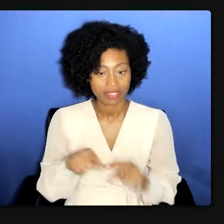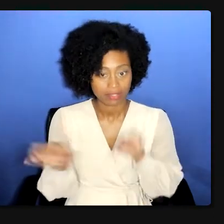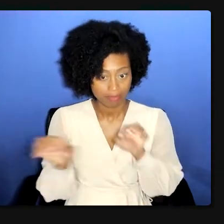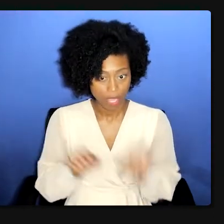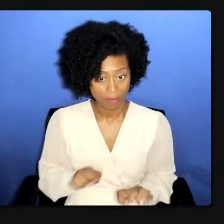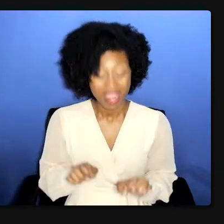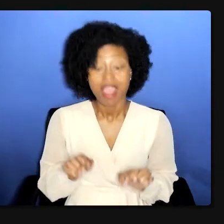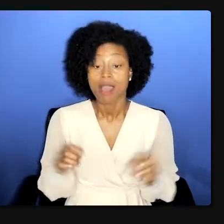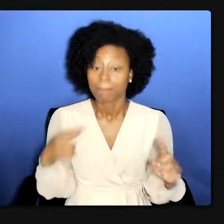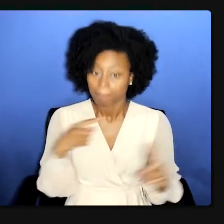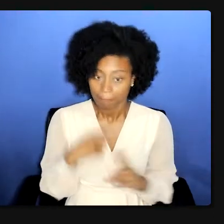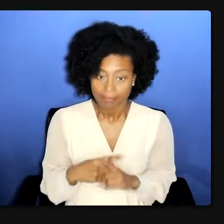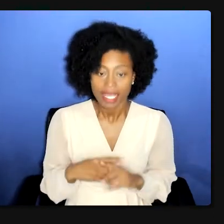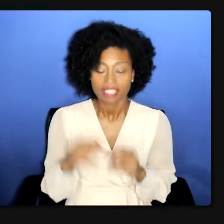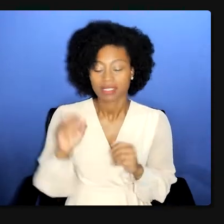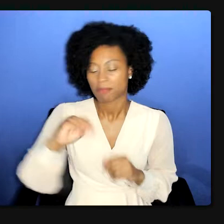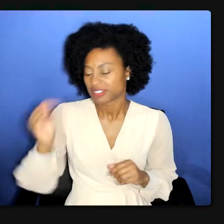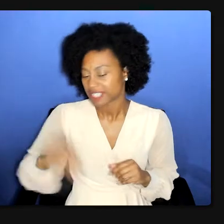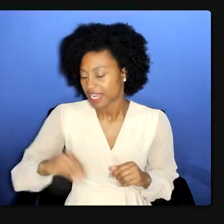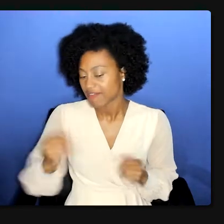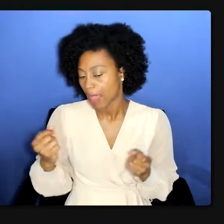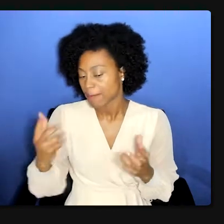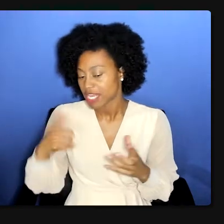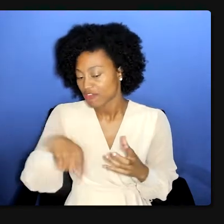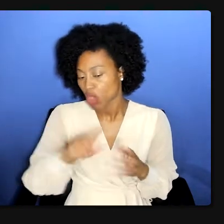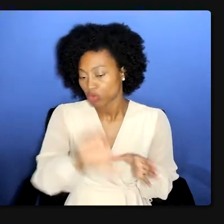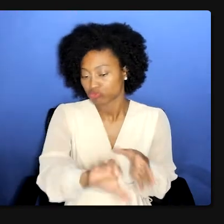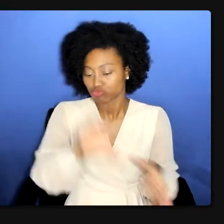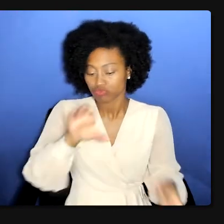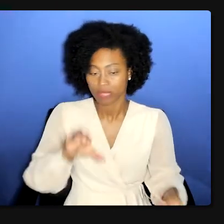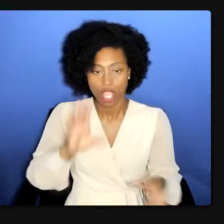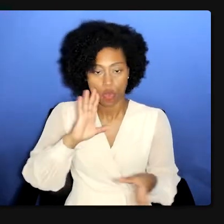of an experiment along with the percentage of it.